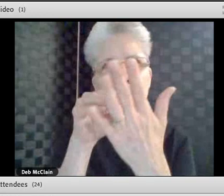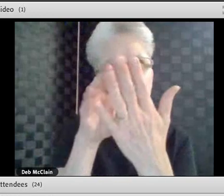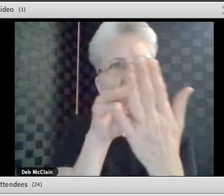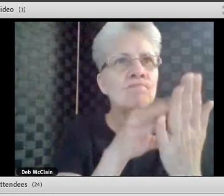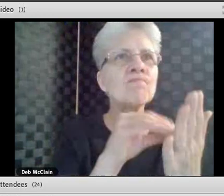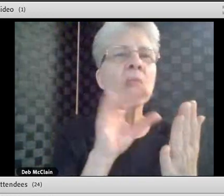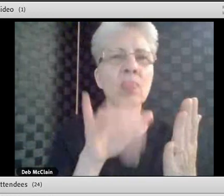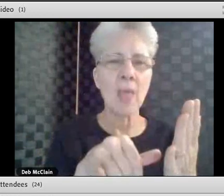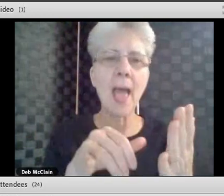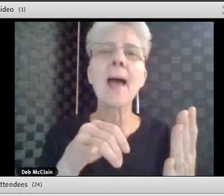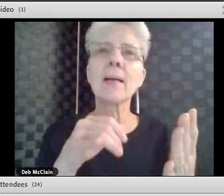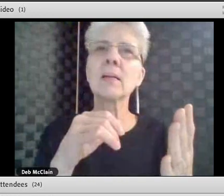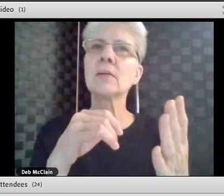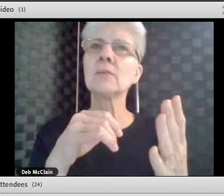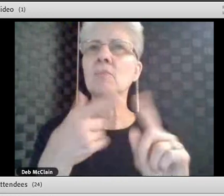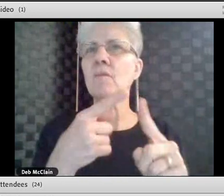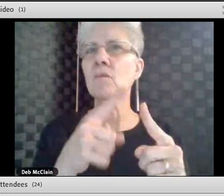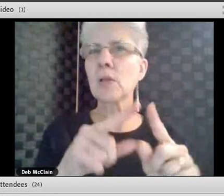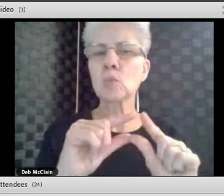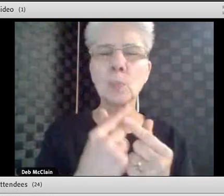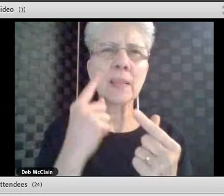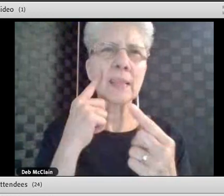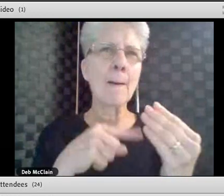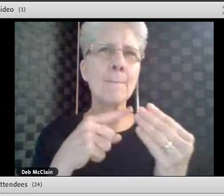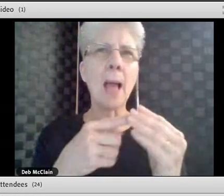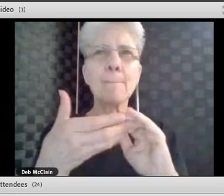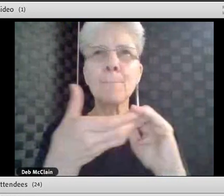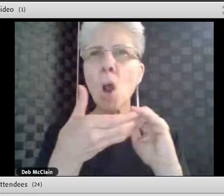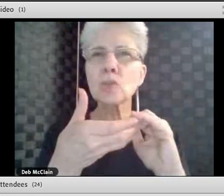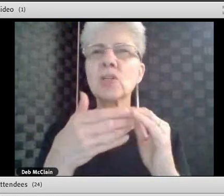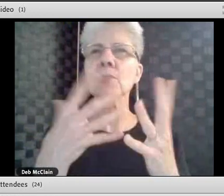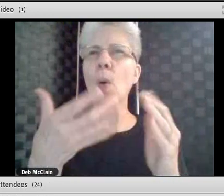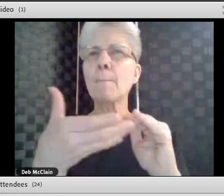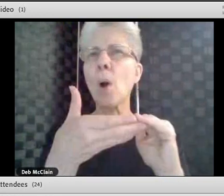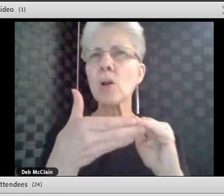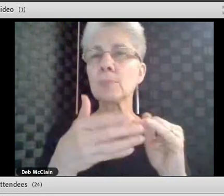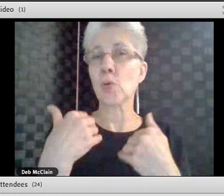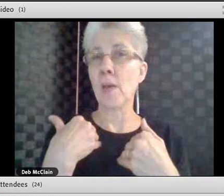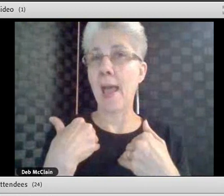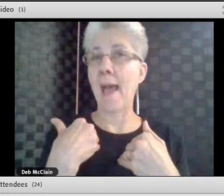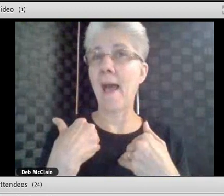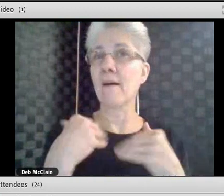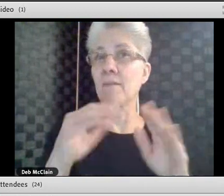and look at and get information from, you know, friends groups. Think about partnerships.